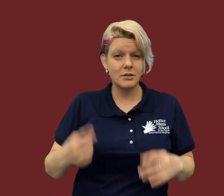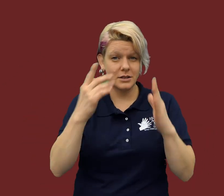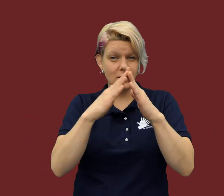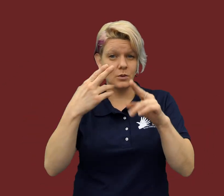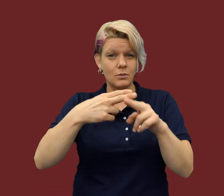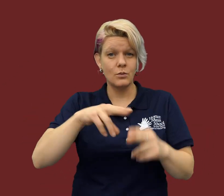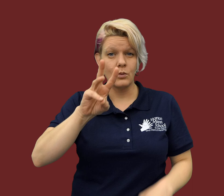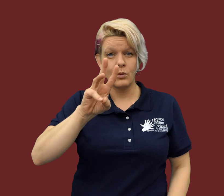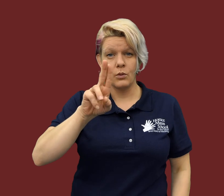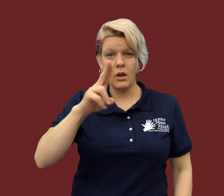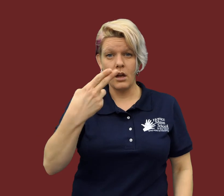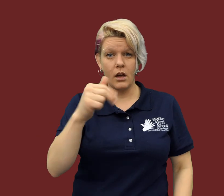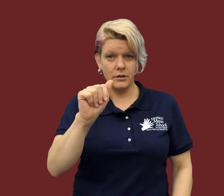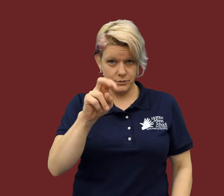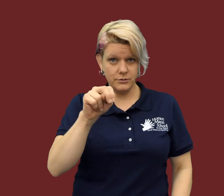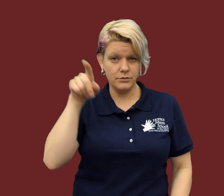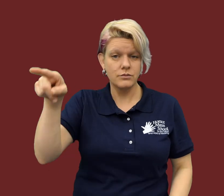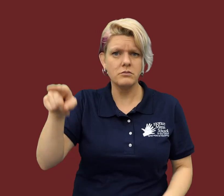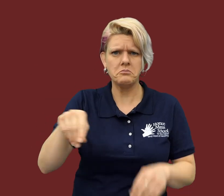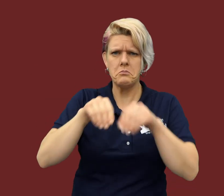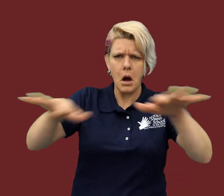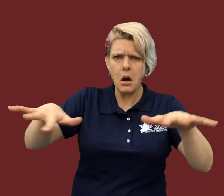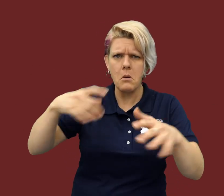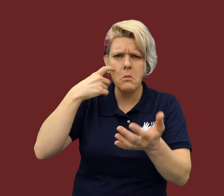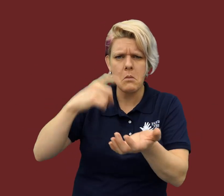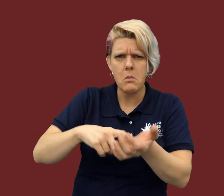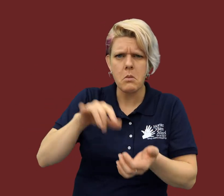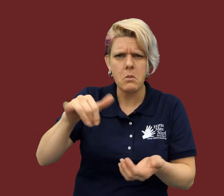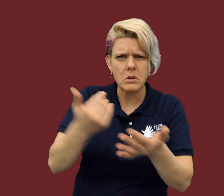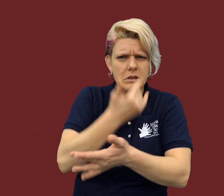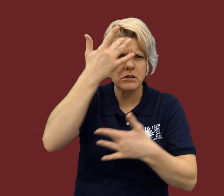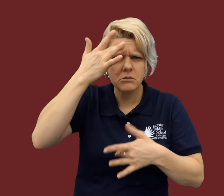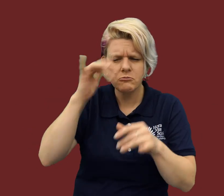in Wuhan, China. There was an outbreak and after examining, the virus was discovered